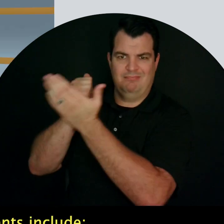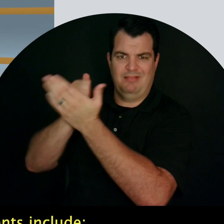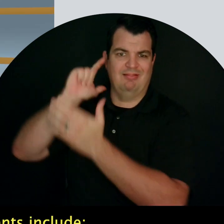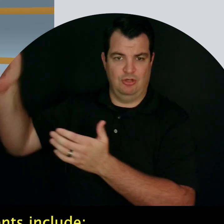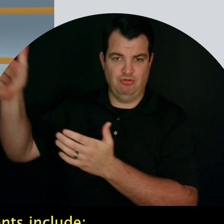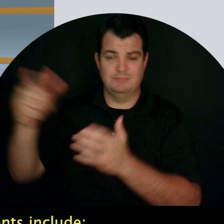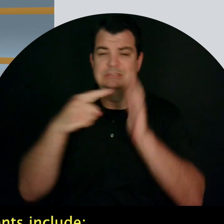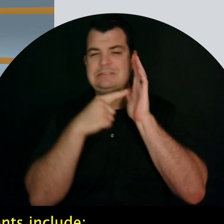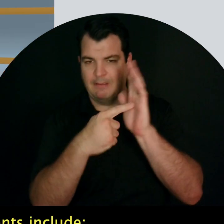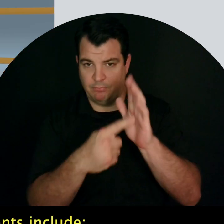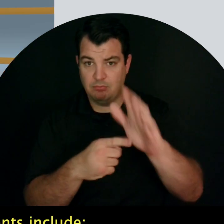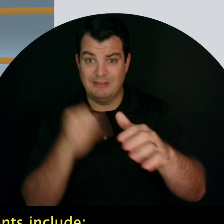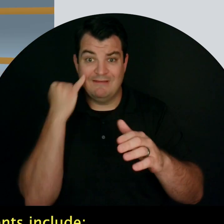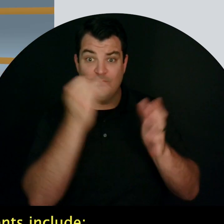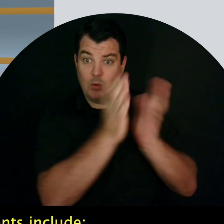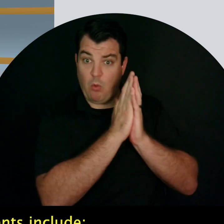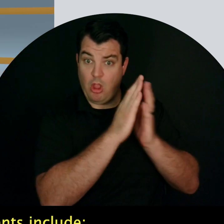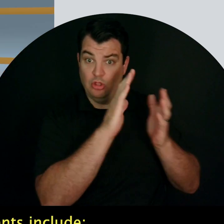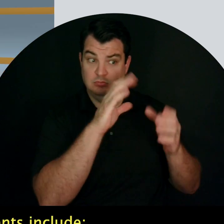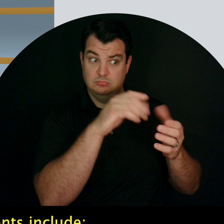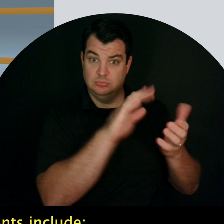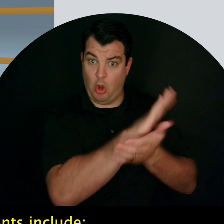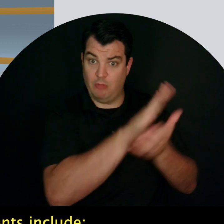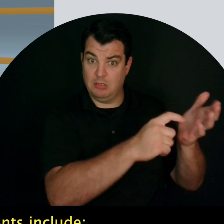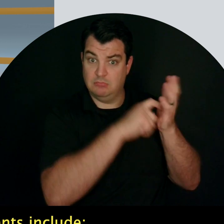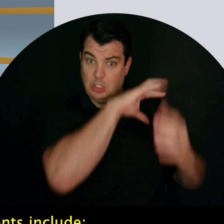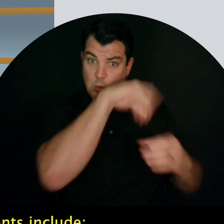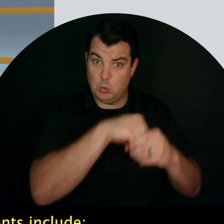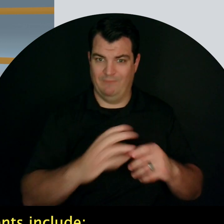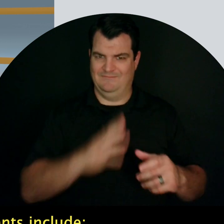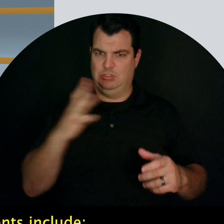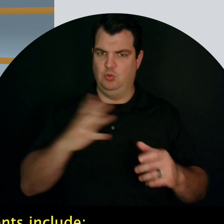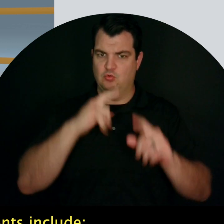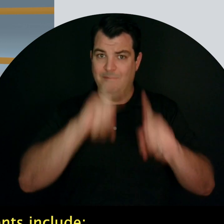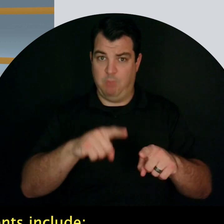Examples of required documents include: an official report from a criminal justice